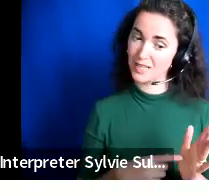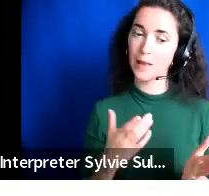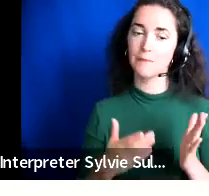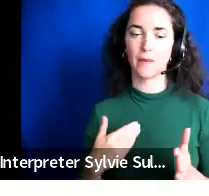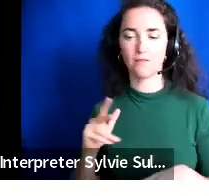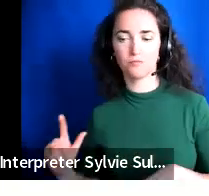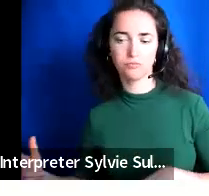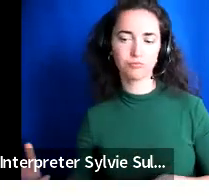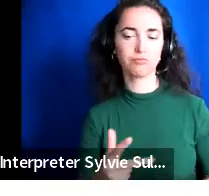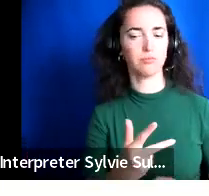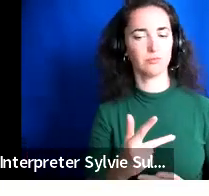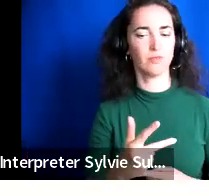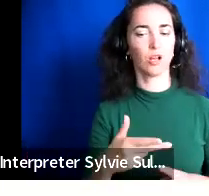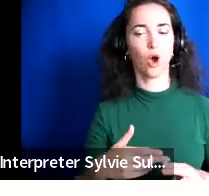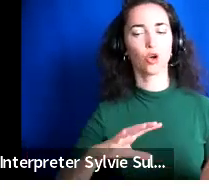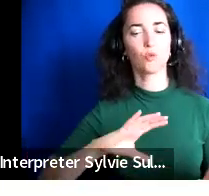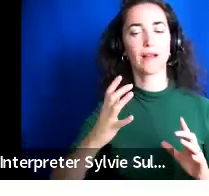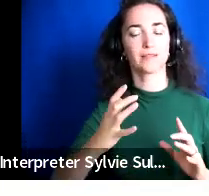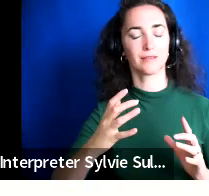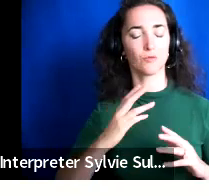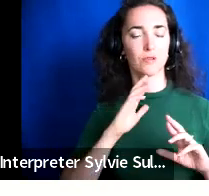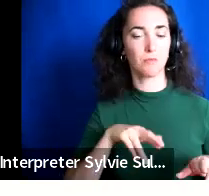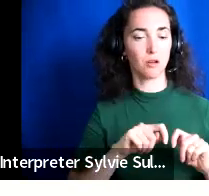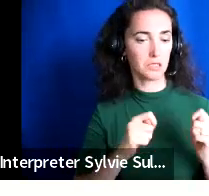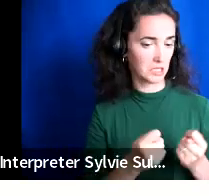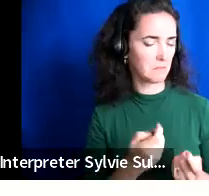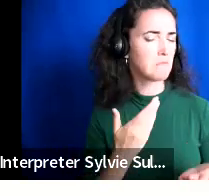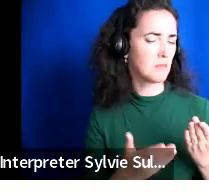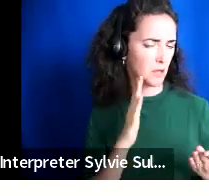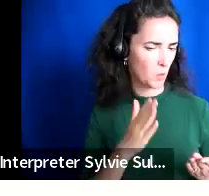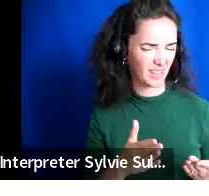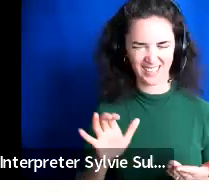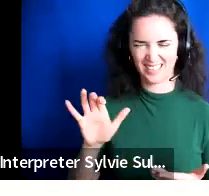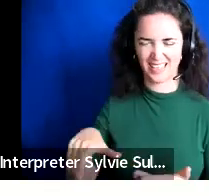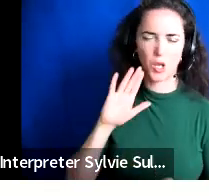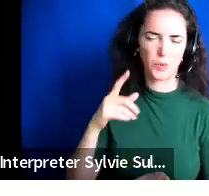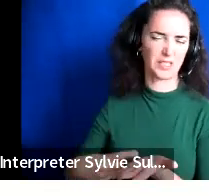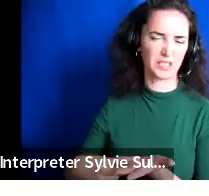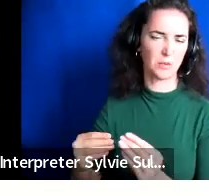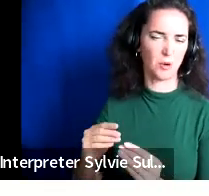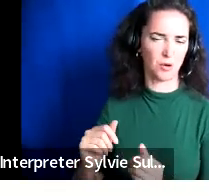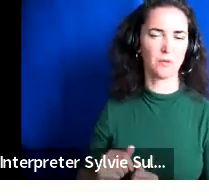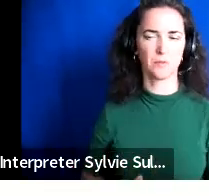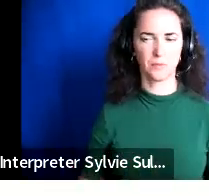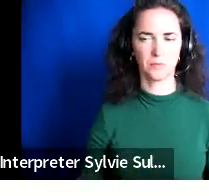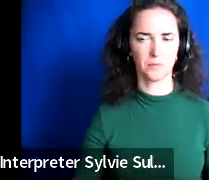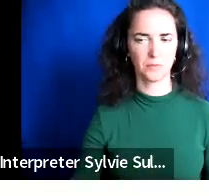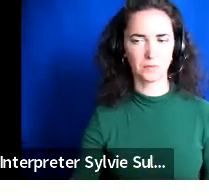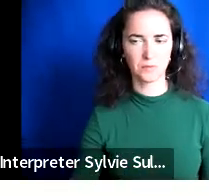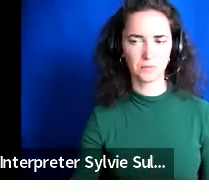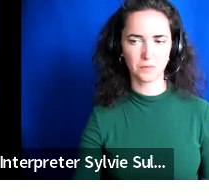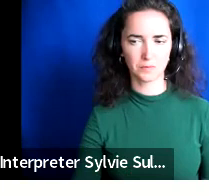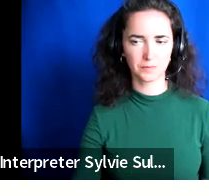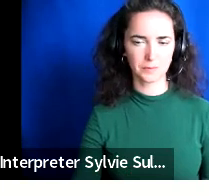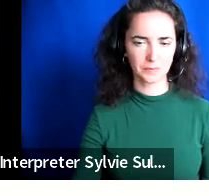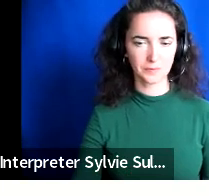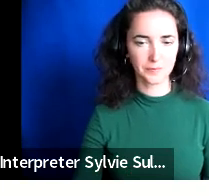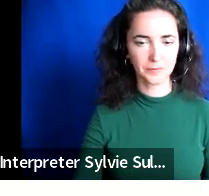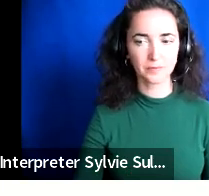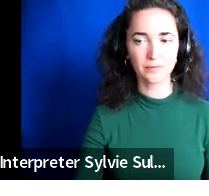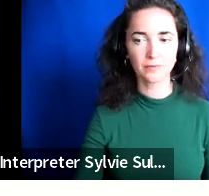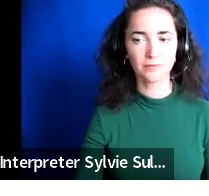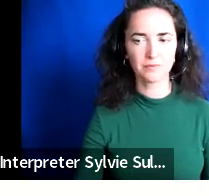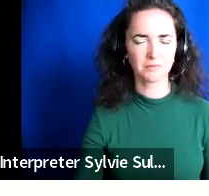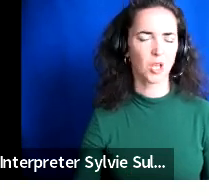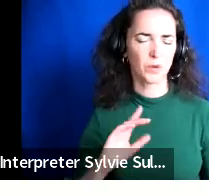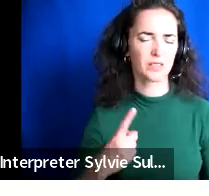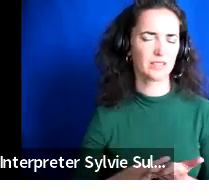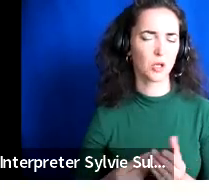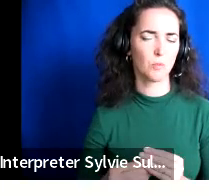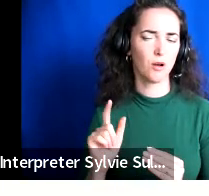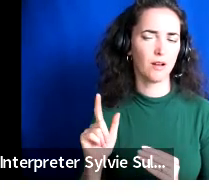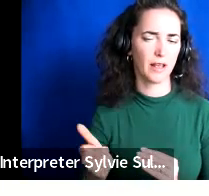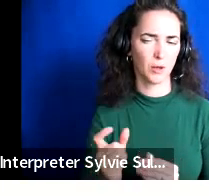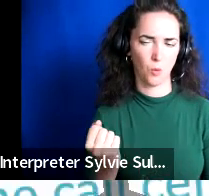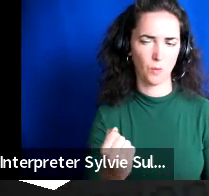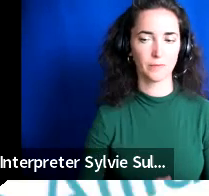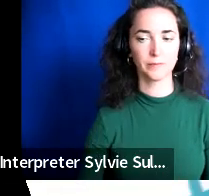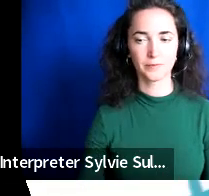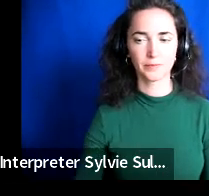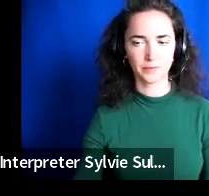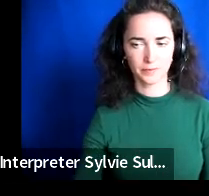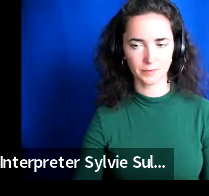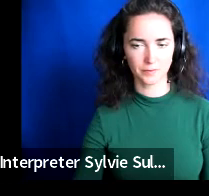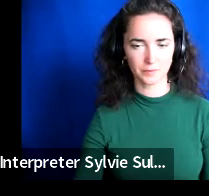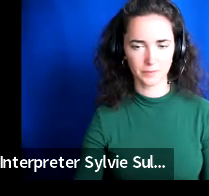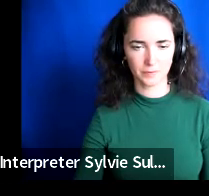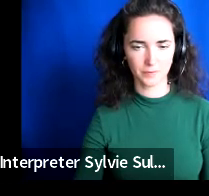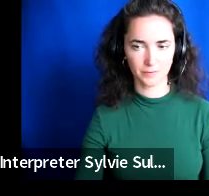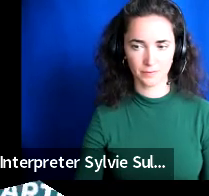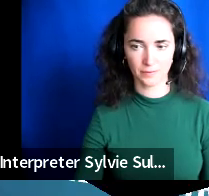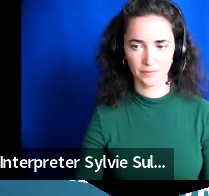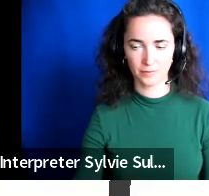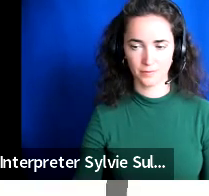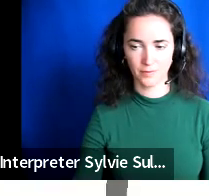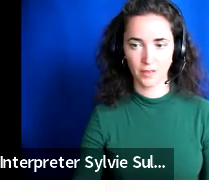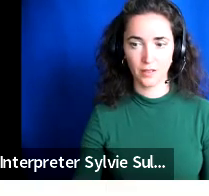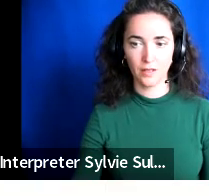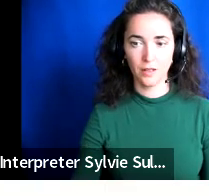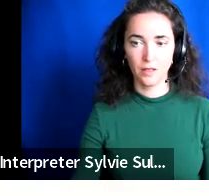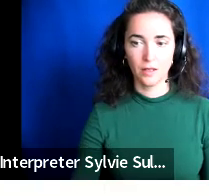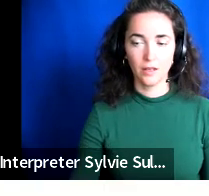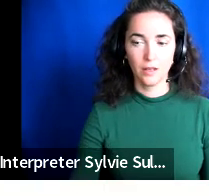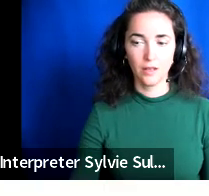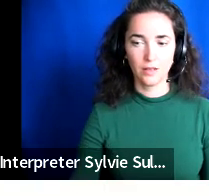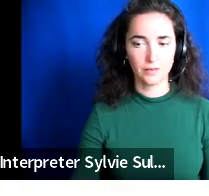Mobile crisis response team depending on the situation and we're gonna talk a little bit more about mobile prices response teams as we go in a little bit deeper into the presentation